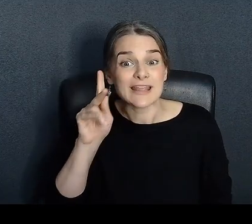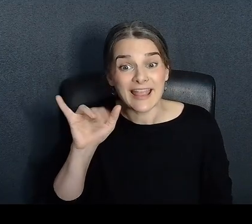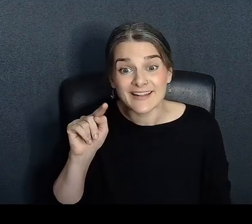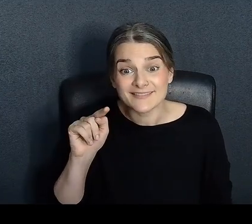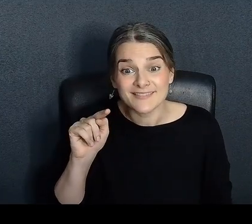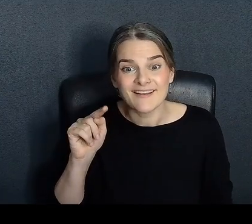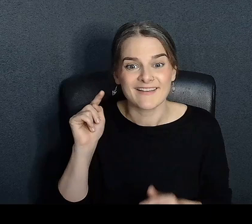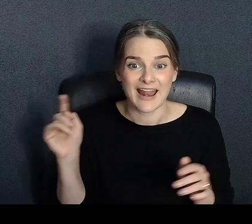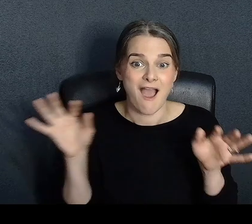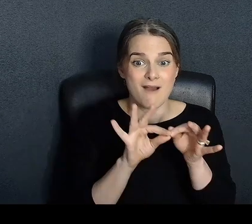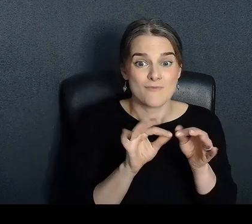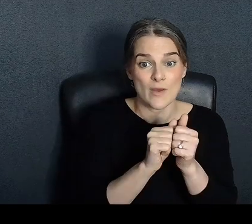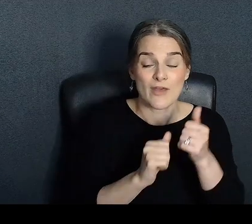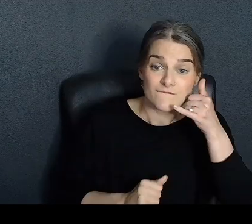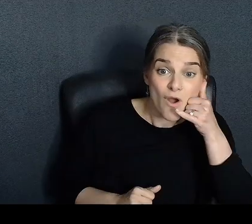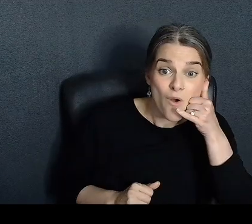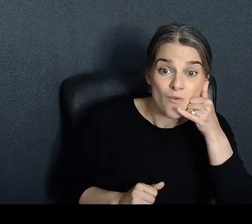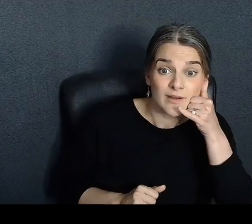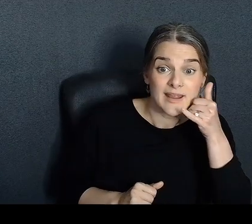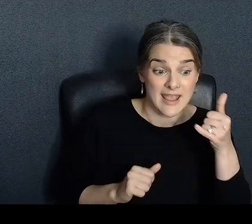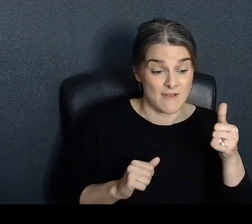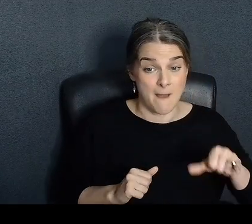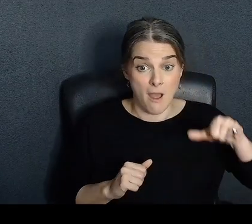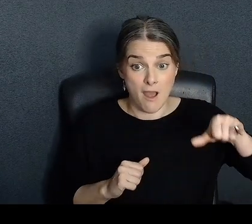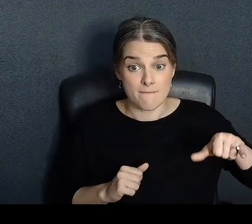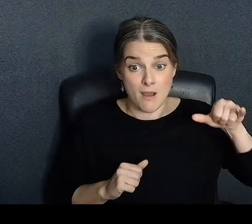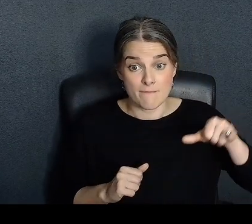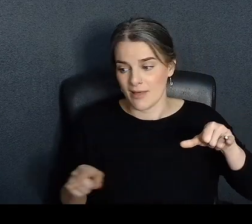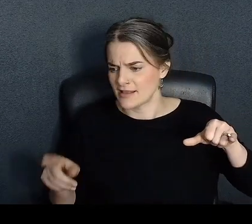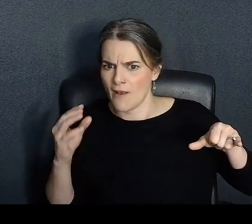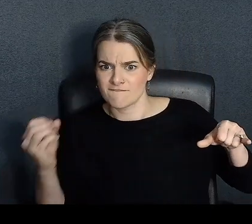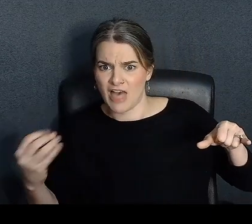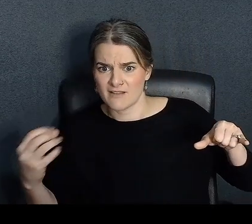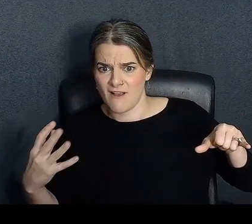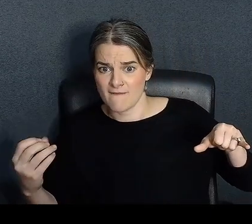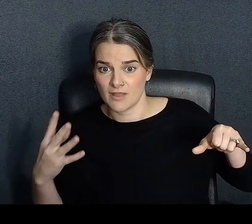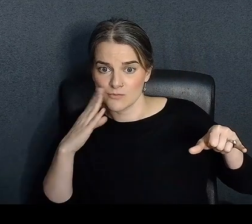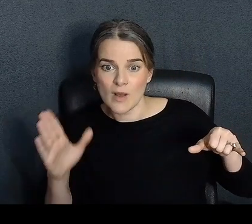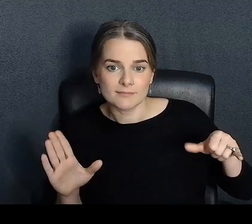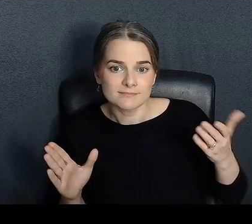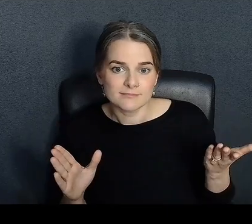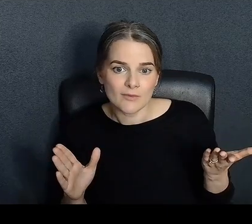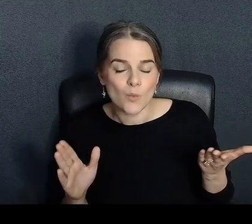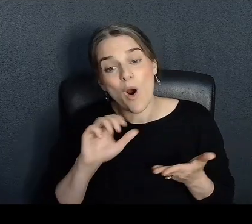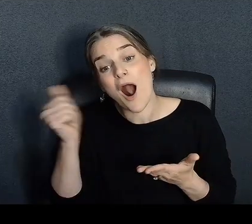ringing and other accessories. So this is an amazing piece of equipment created